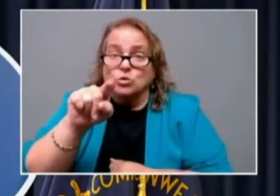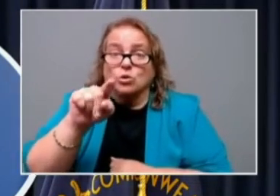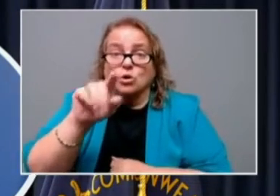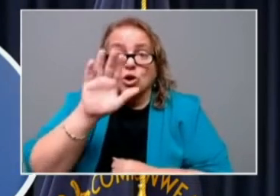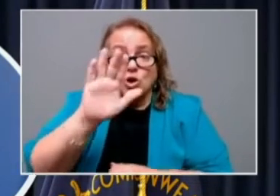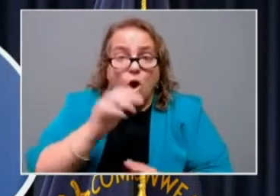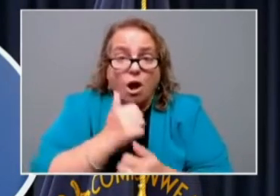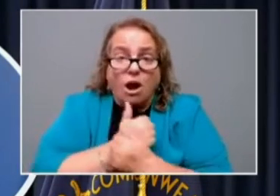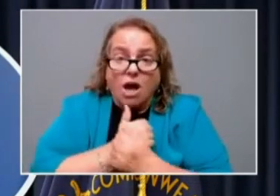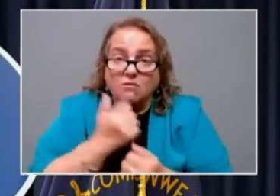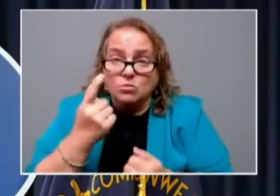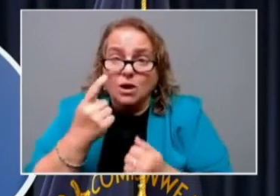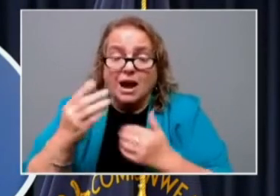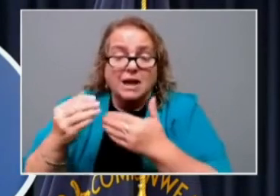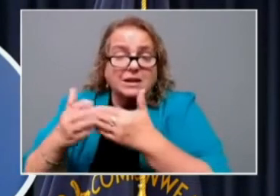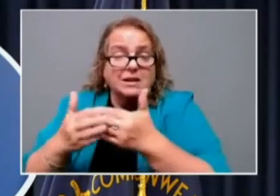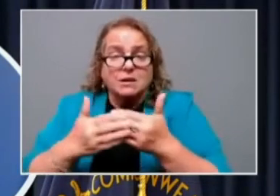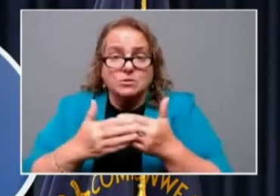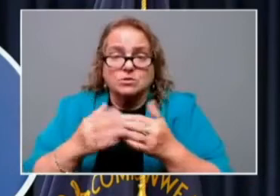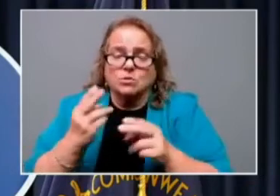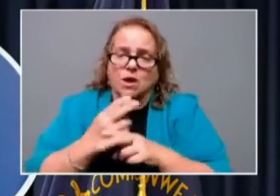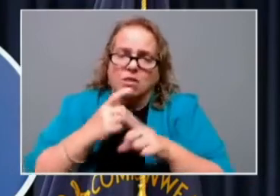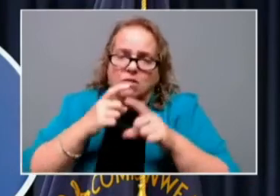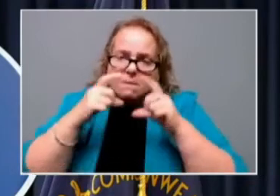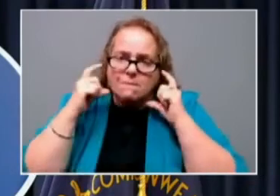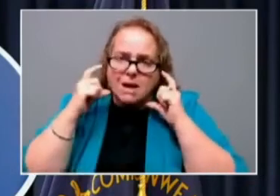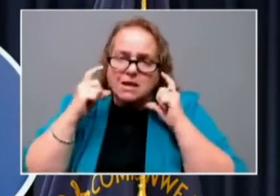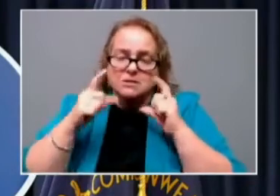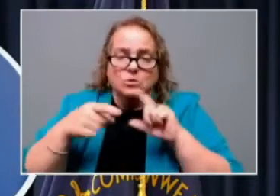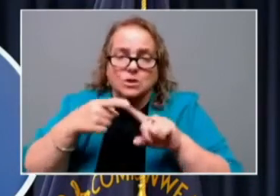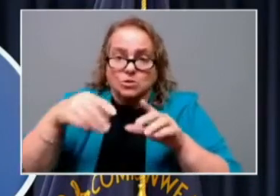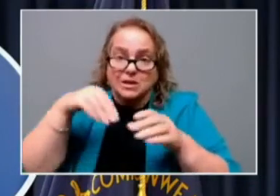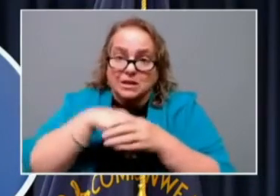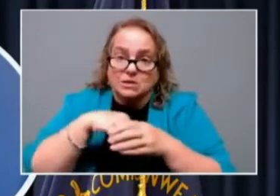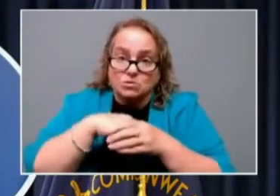to wear these masks whenever you're indoors around other people and to please get vaccinated. Thank you.